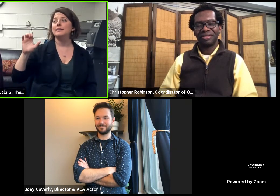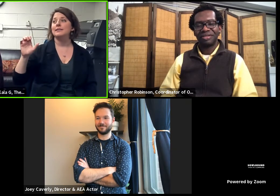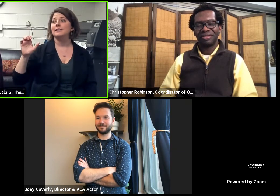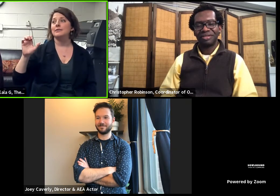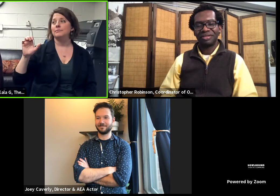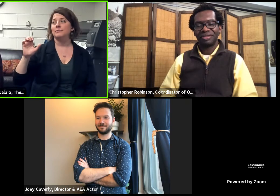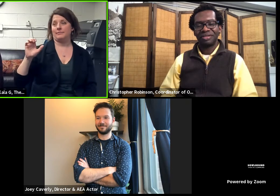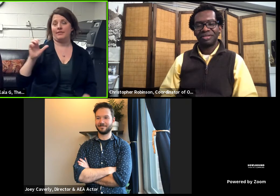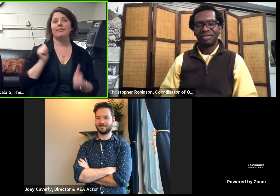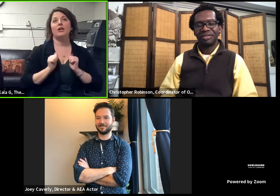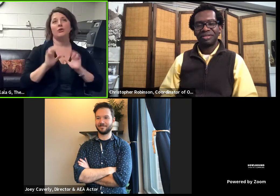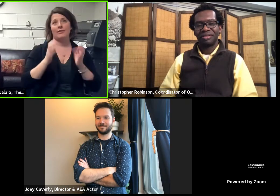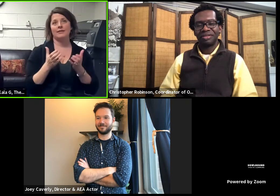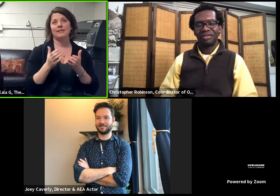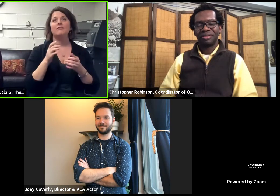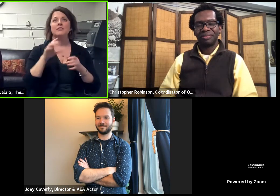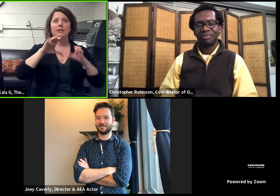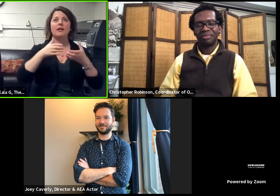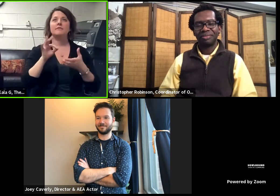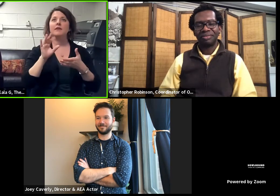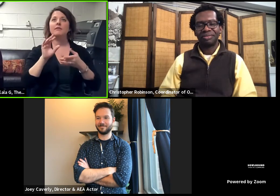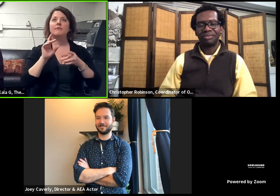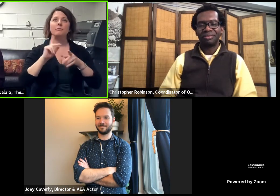on Wingspace Theater Collective as well.